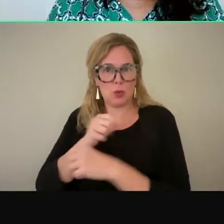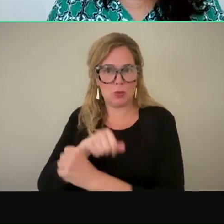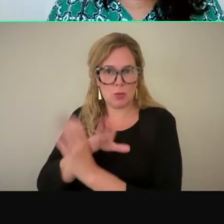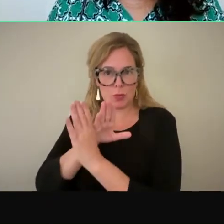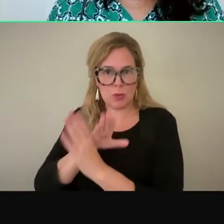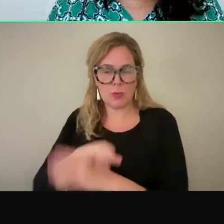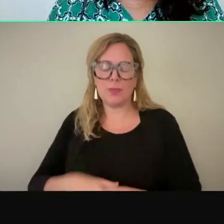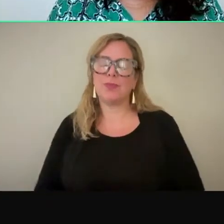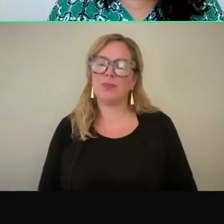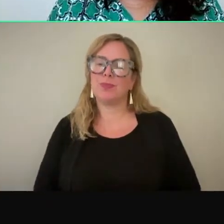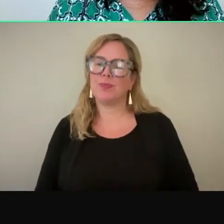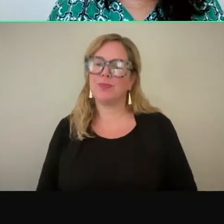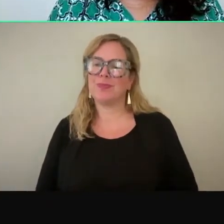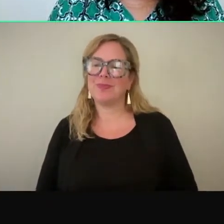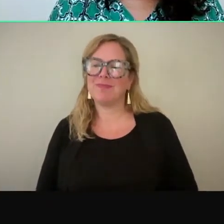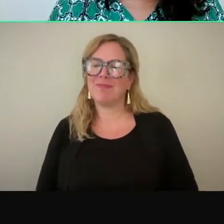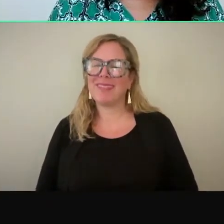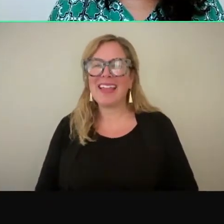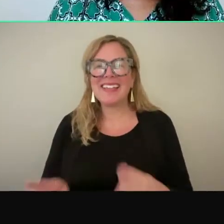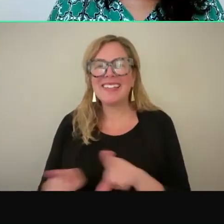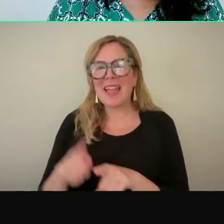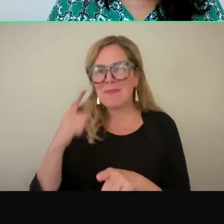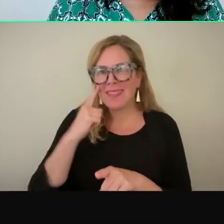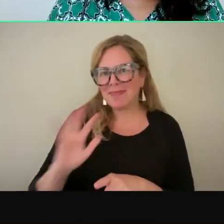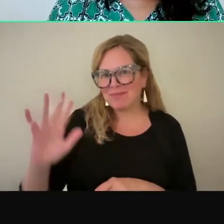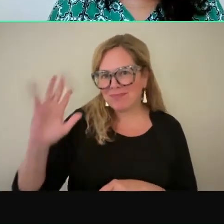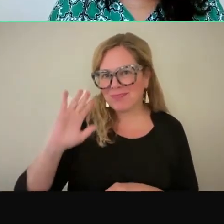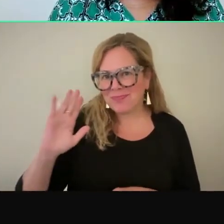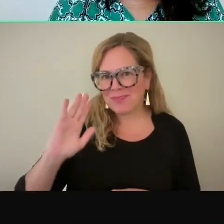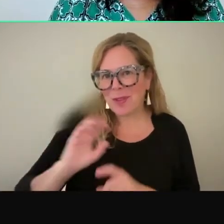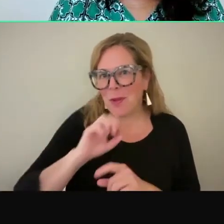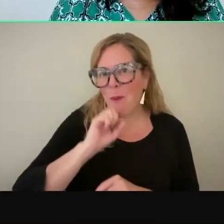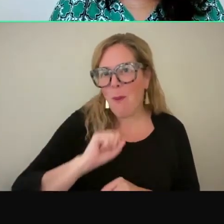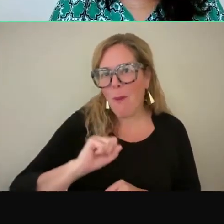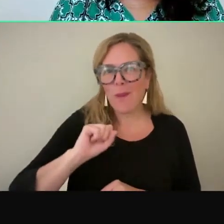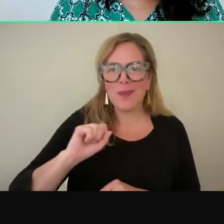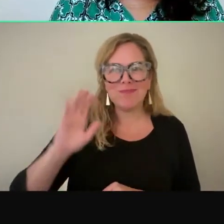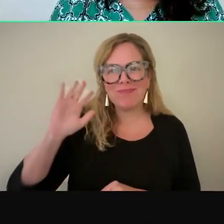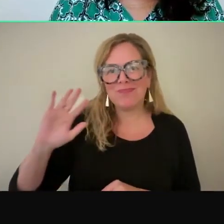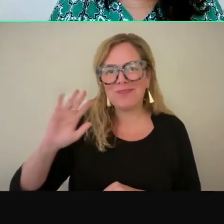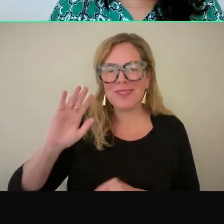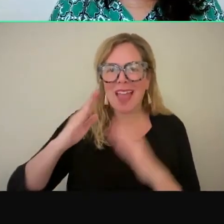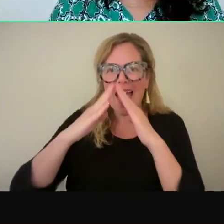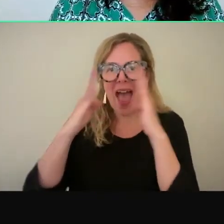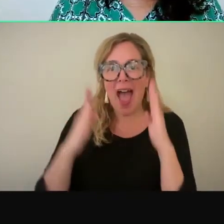house calls, video visits into the home are really a sort of virtual home visit. And so you really